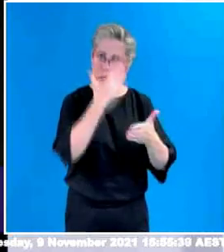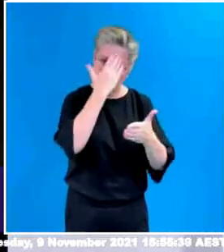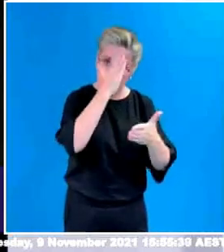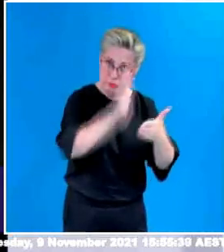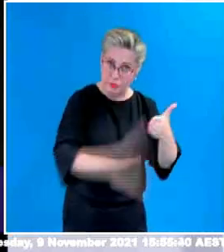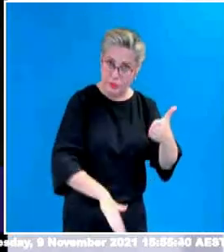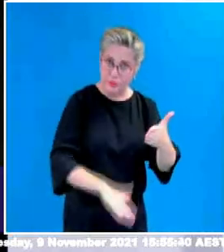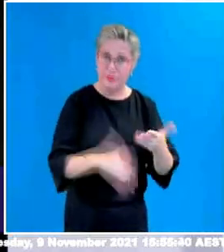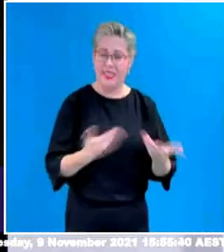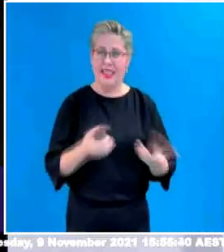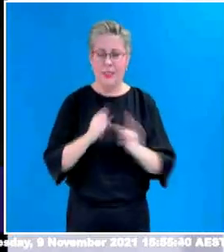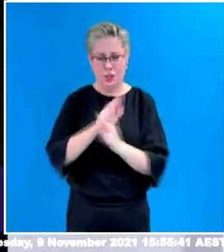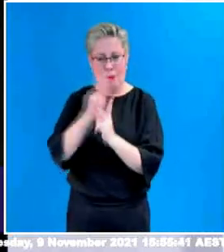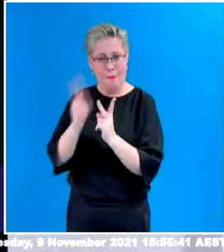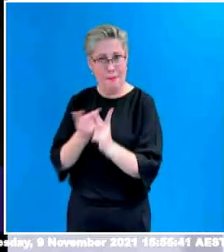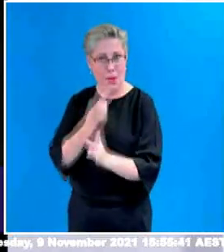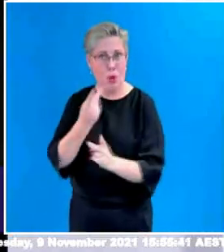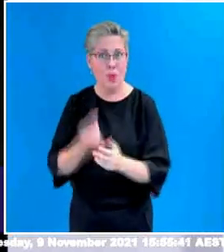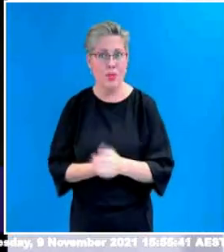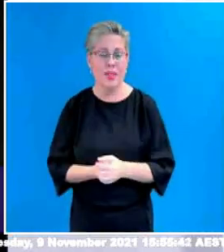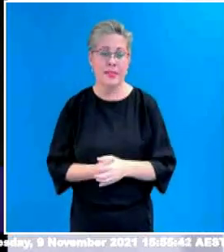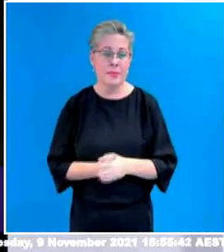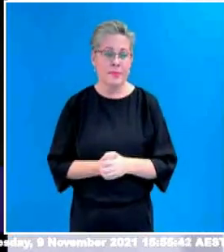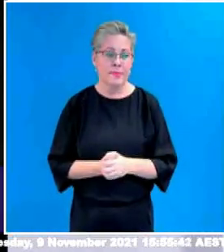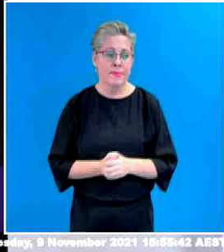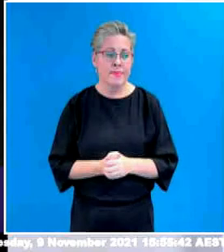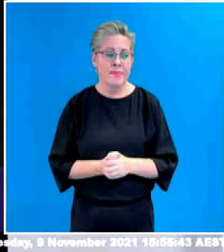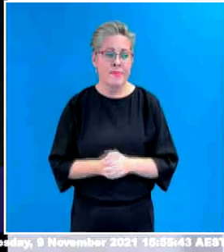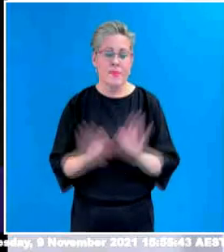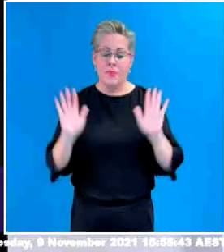Again, I think that state practice is not --- if we are using that